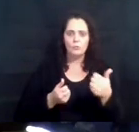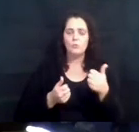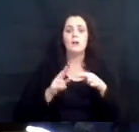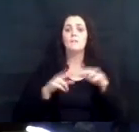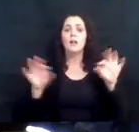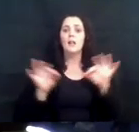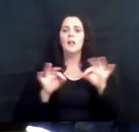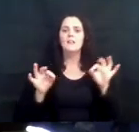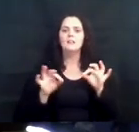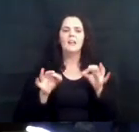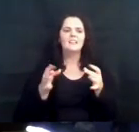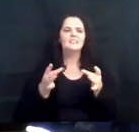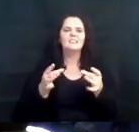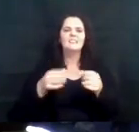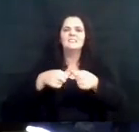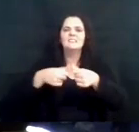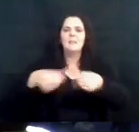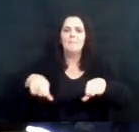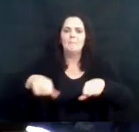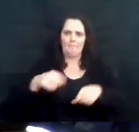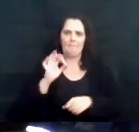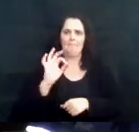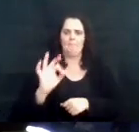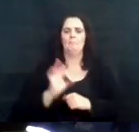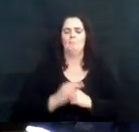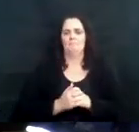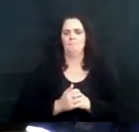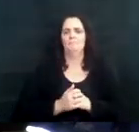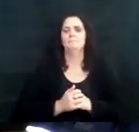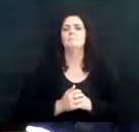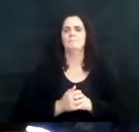So, I've got my tape here as well, so I've